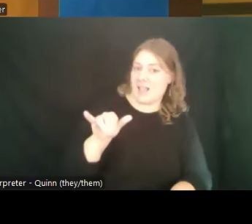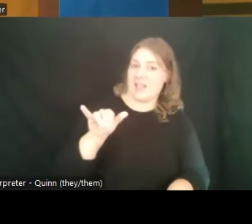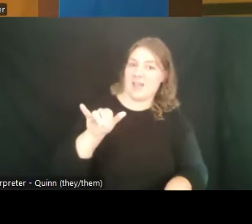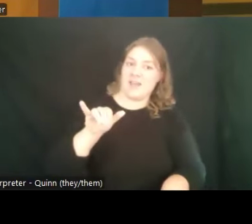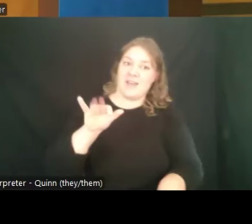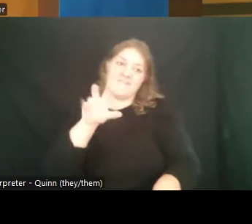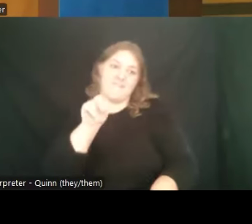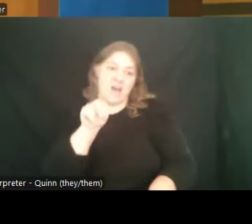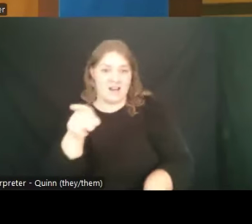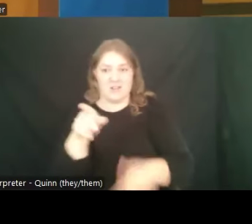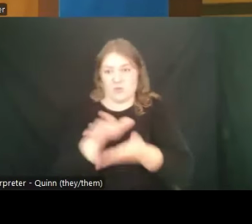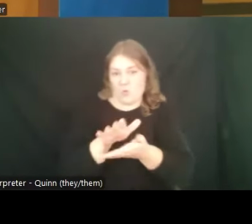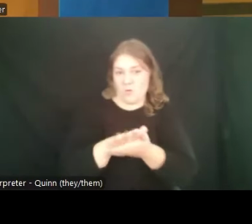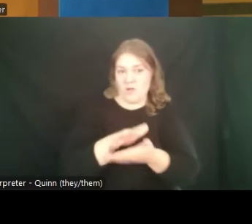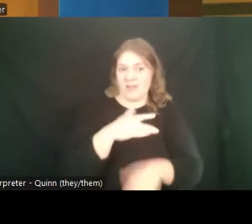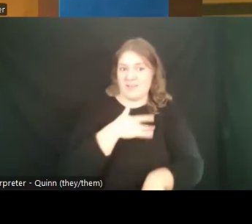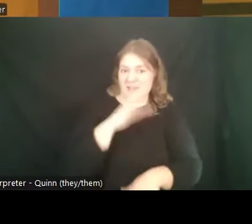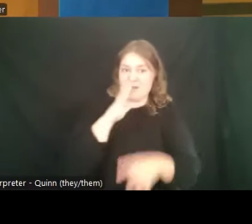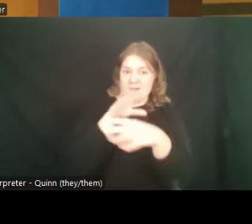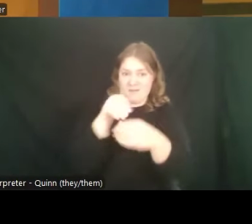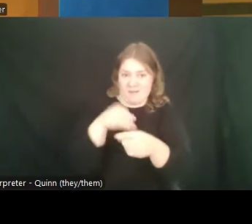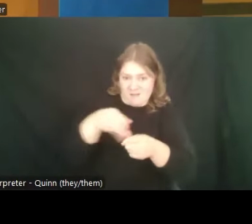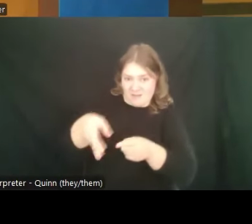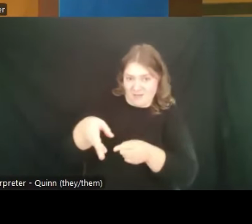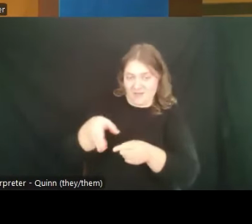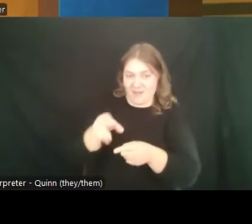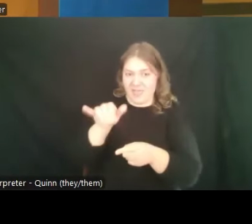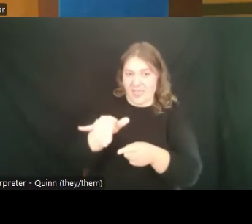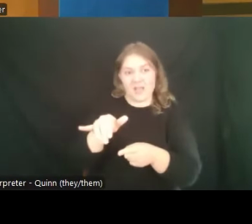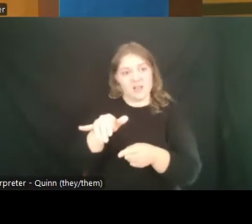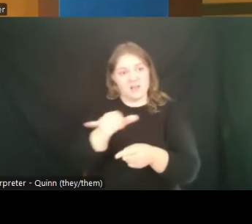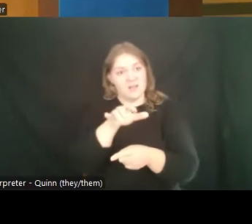the people who go into these fields and we want to really make sure that we're supporting that